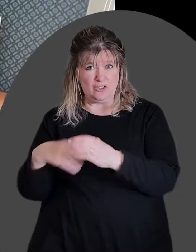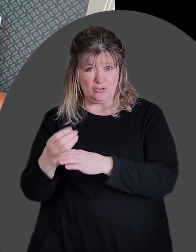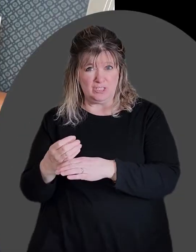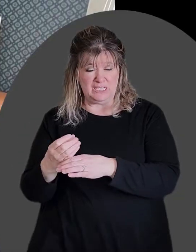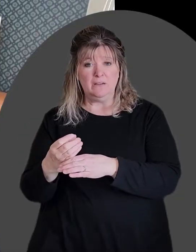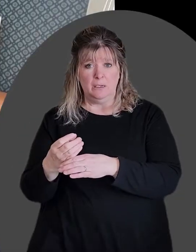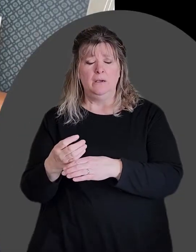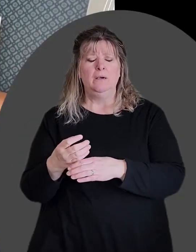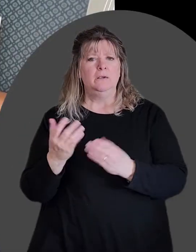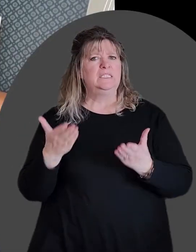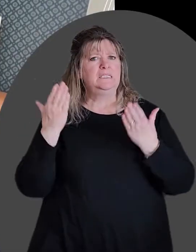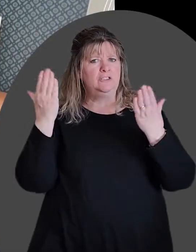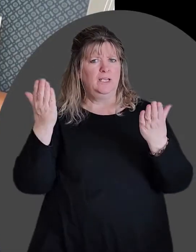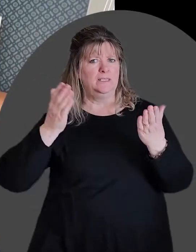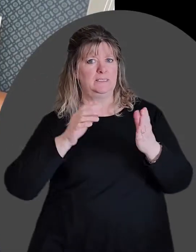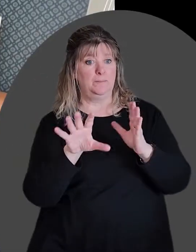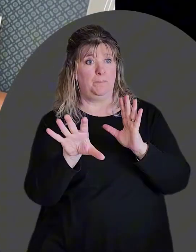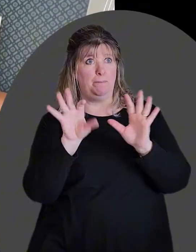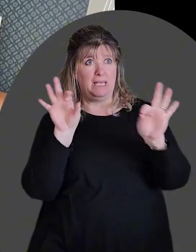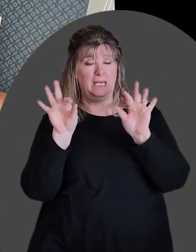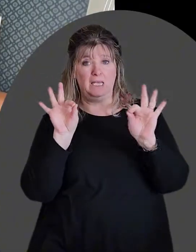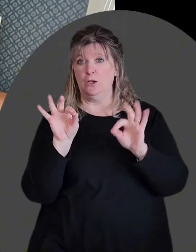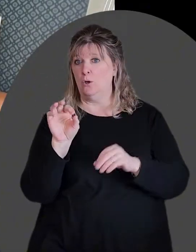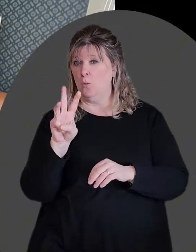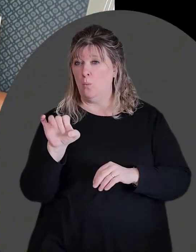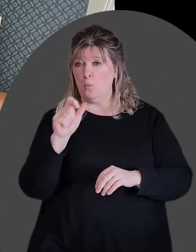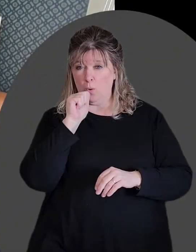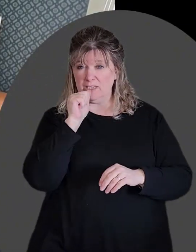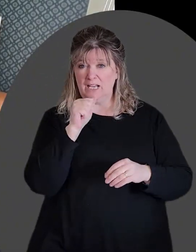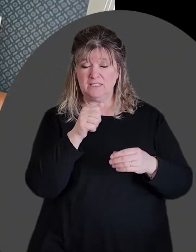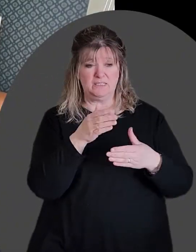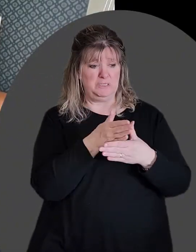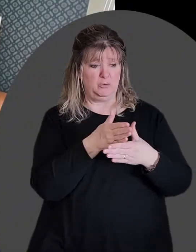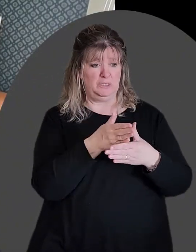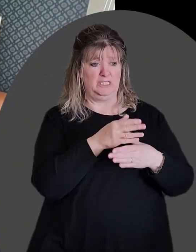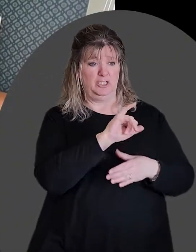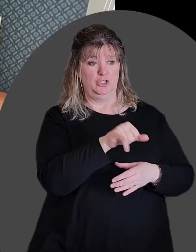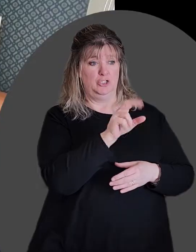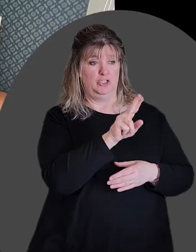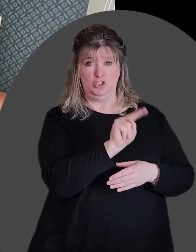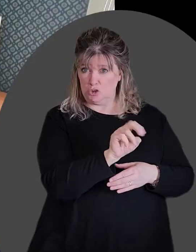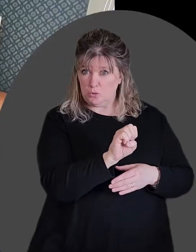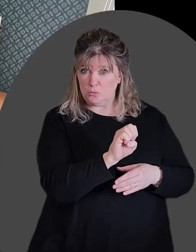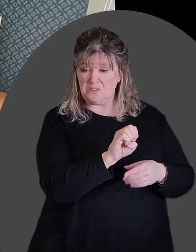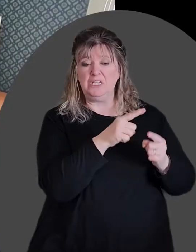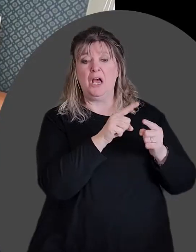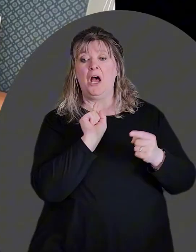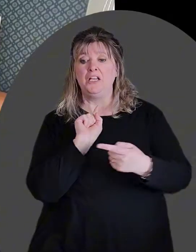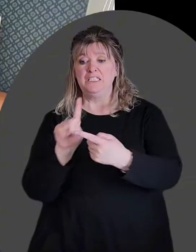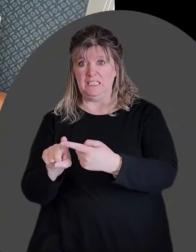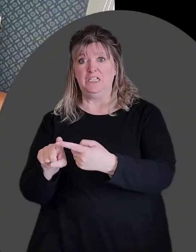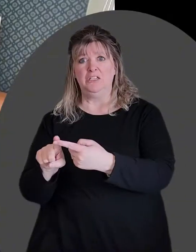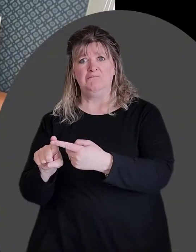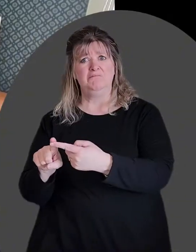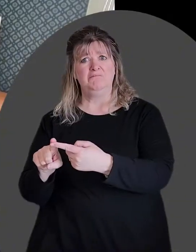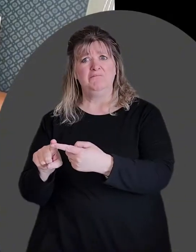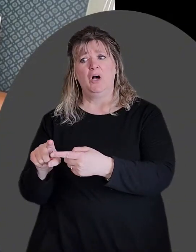suggested picking your walnuts anytime from June until even as late as August